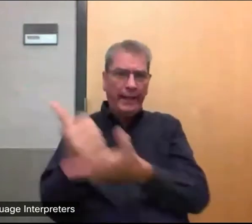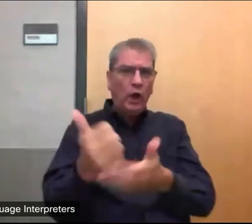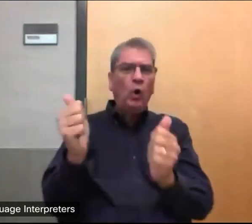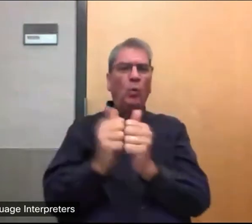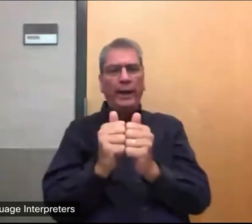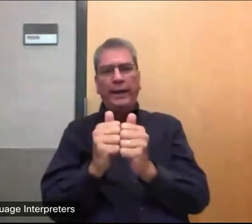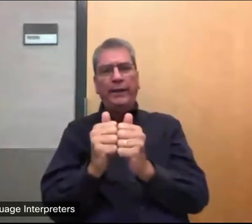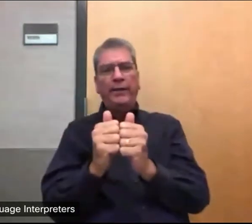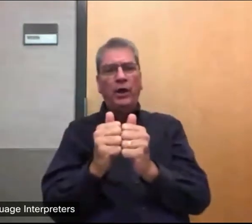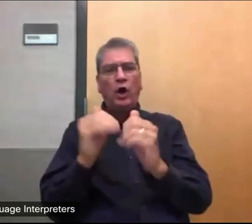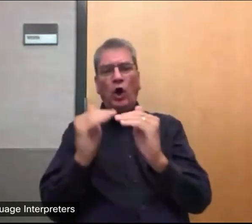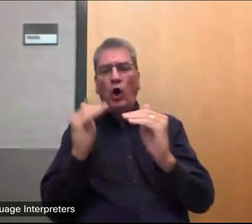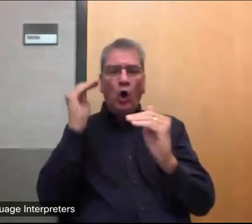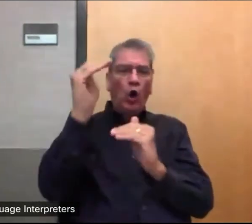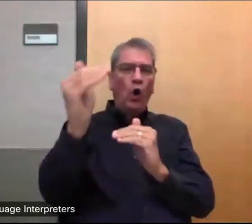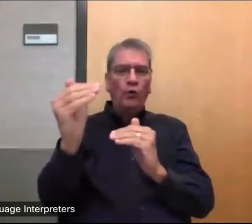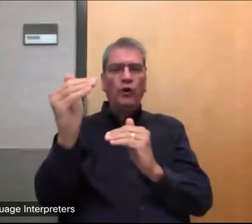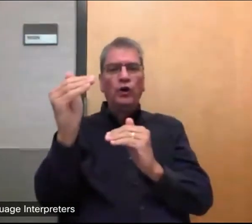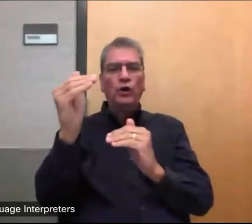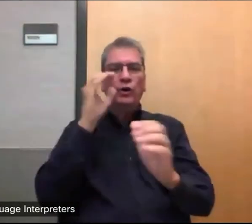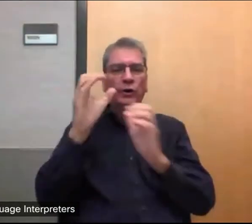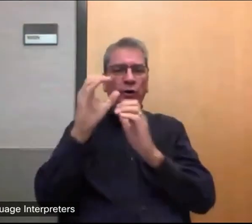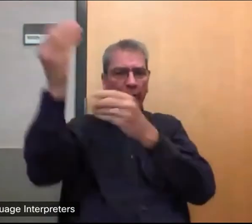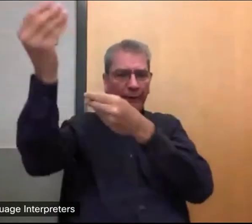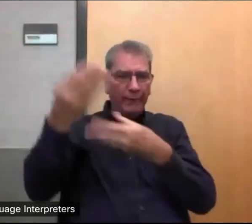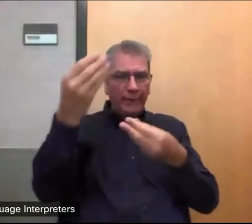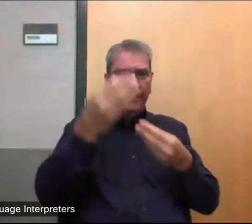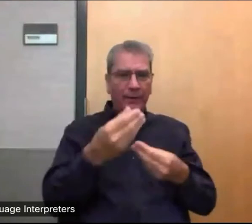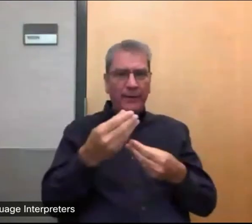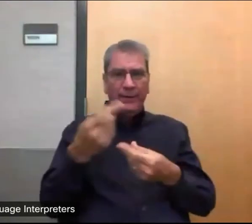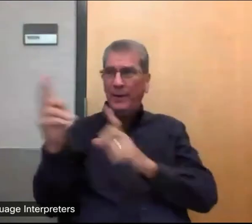It's like, if you're on the receiving end, it's like pulling in, from every single angle